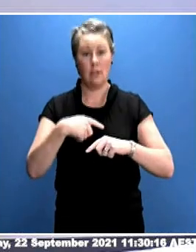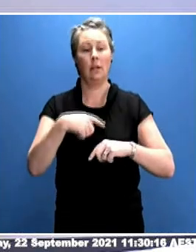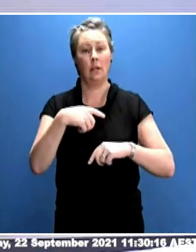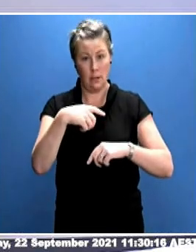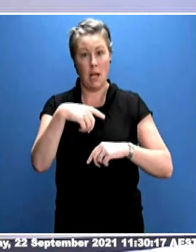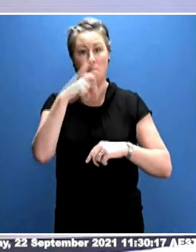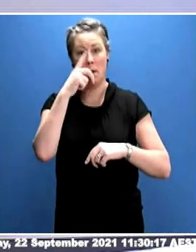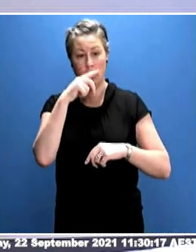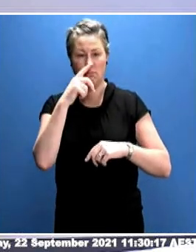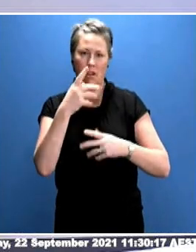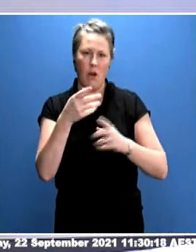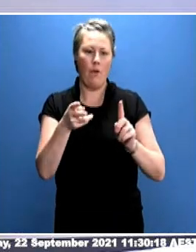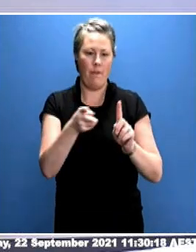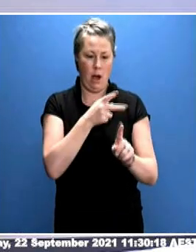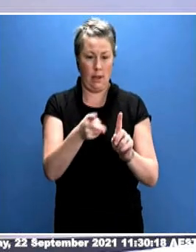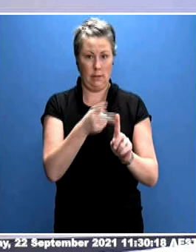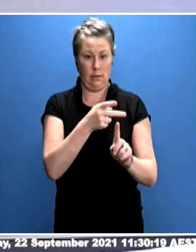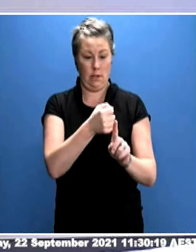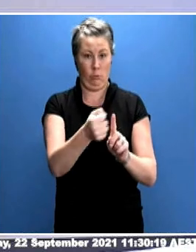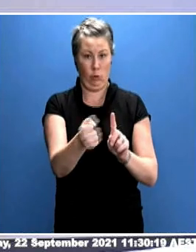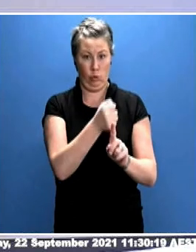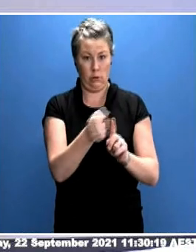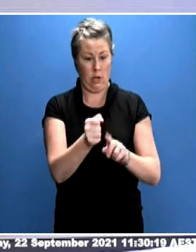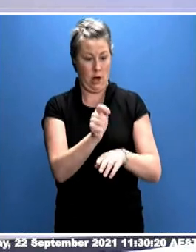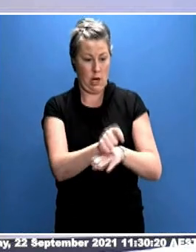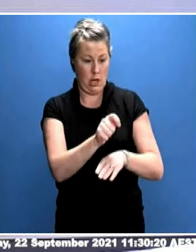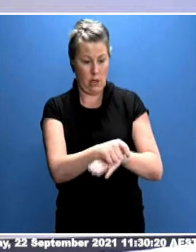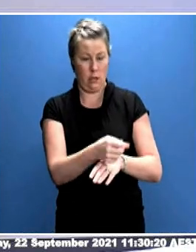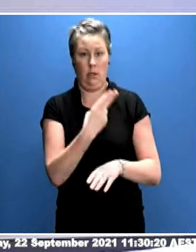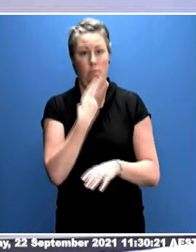what we're interested in is violence, neglect, abuse, exploitation against